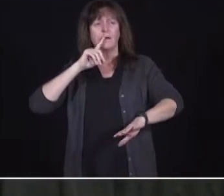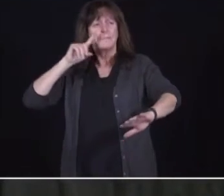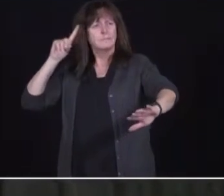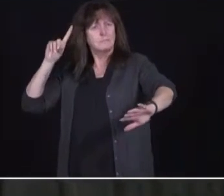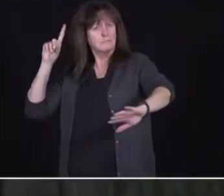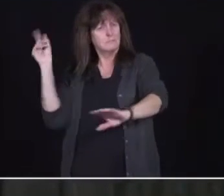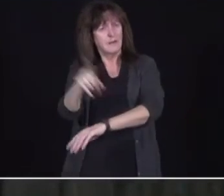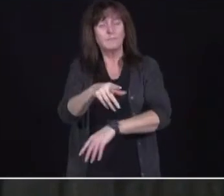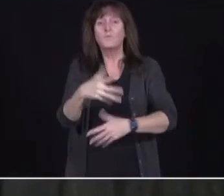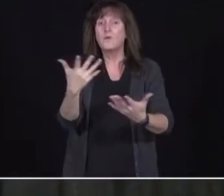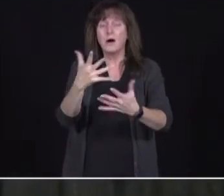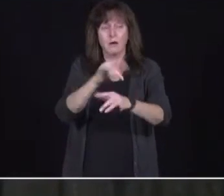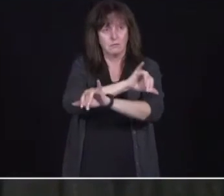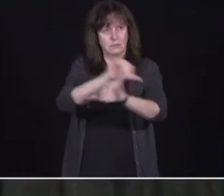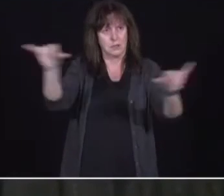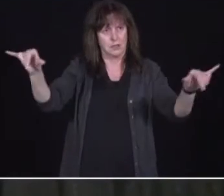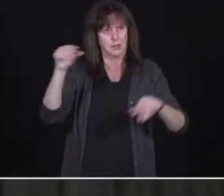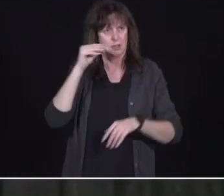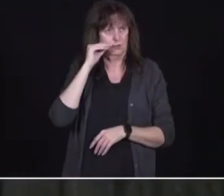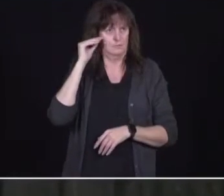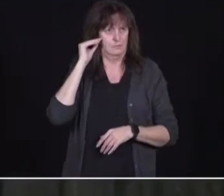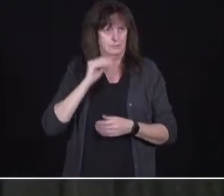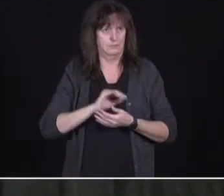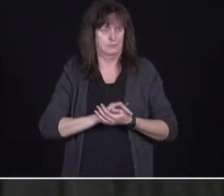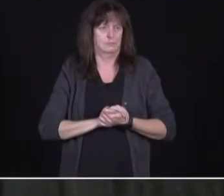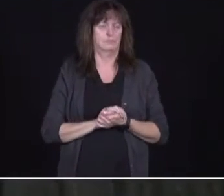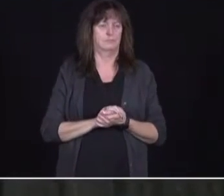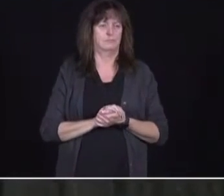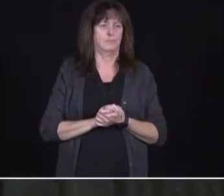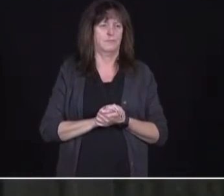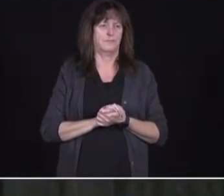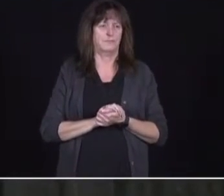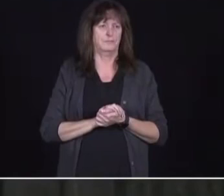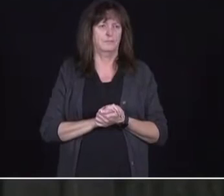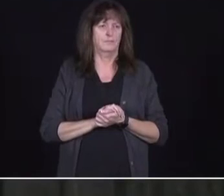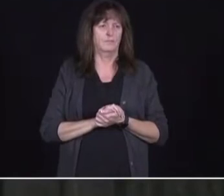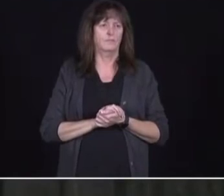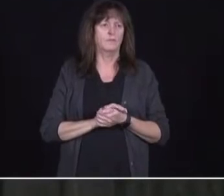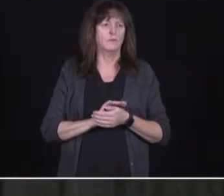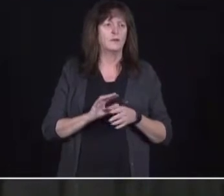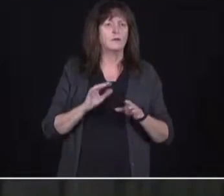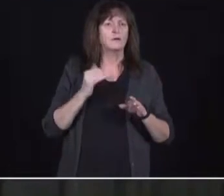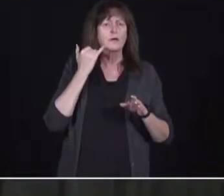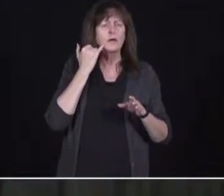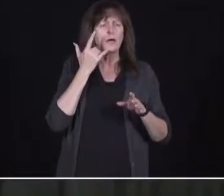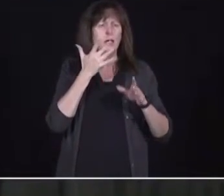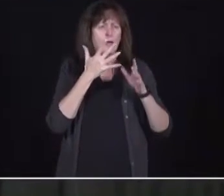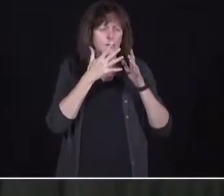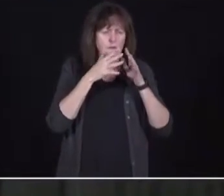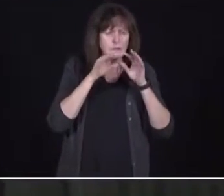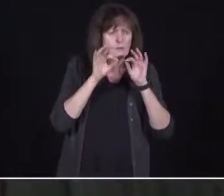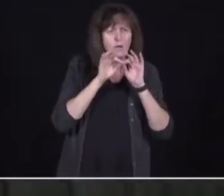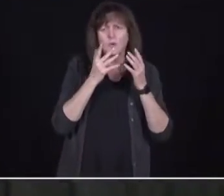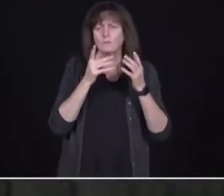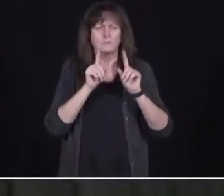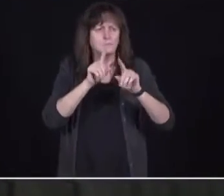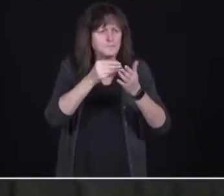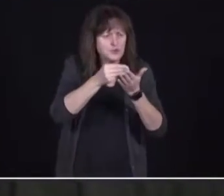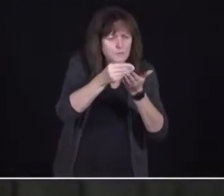effect across the province. Unless it's an essential reason, getting food, medicine, visiting the doctors or